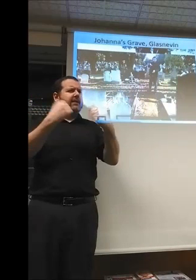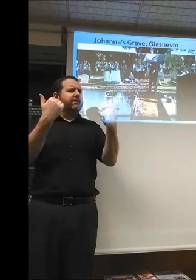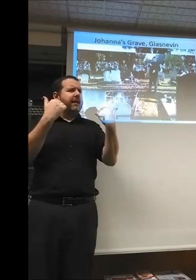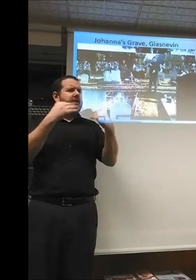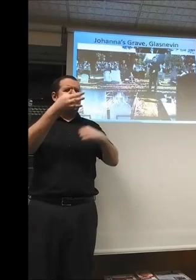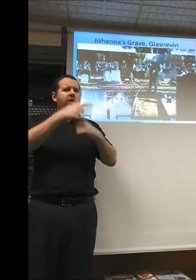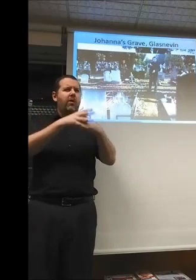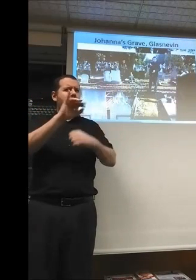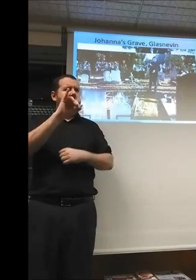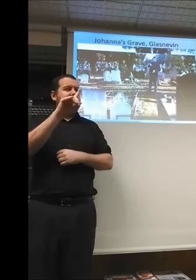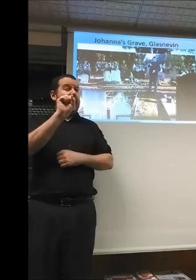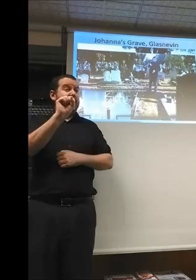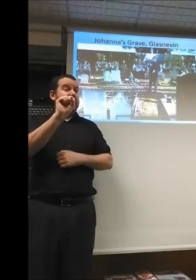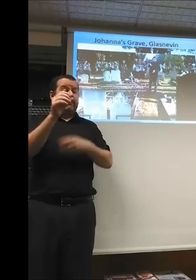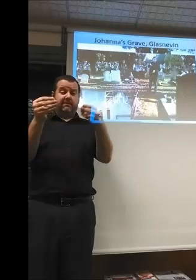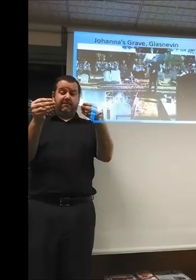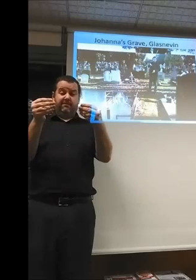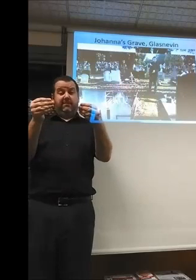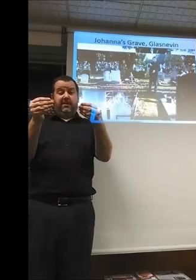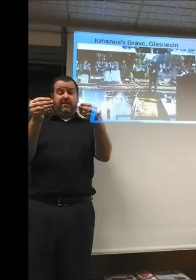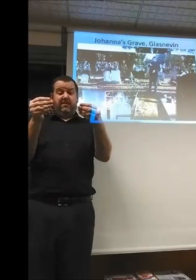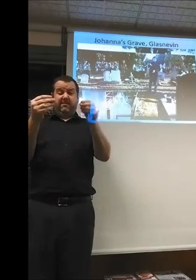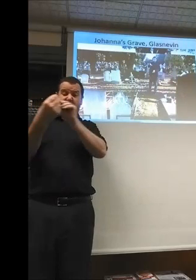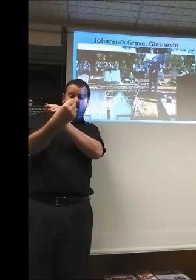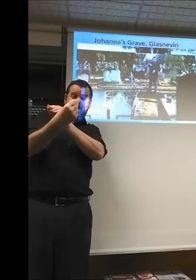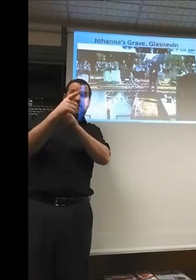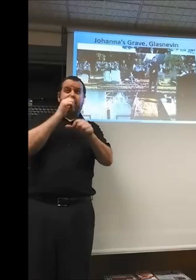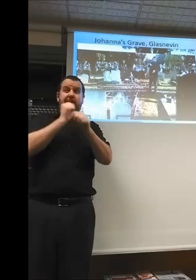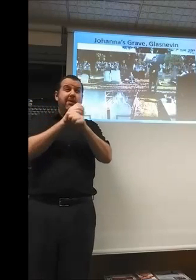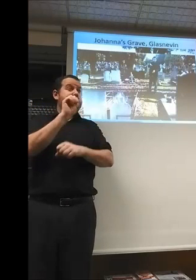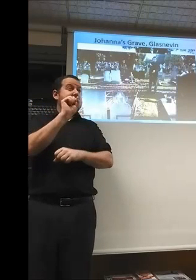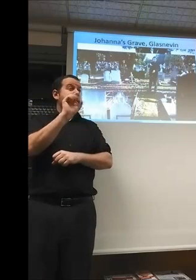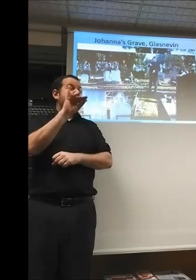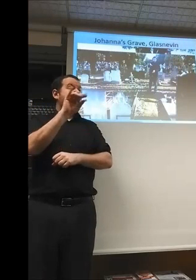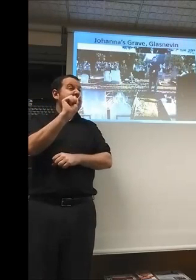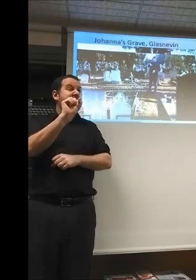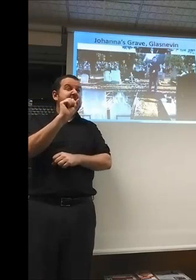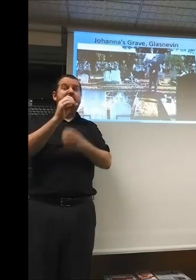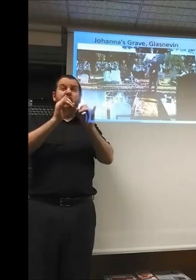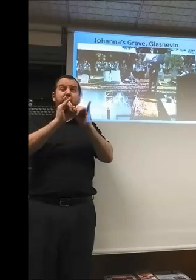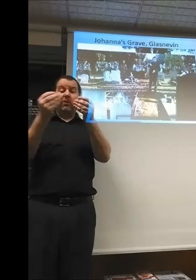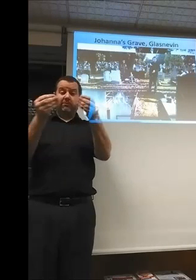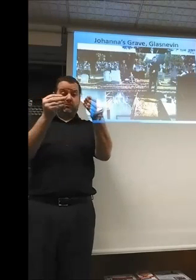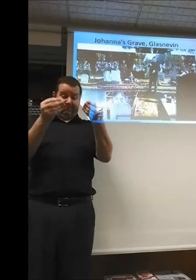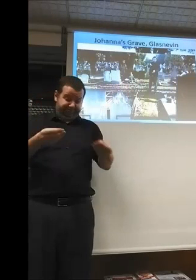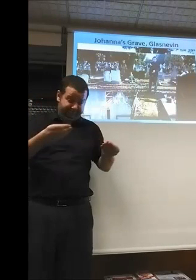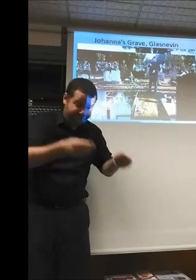He told him “make sure that he reads everything in the note, before he starts panicking” and then James realised.